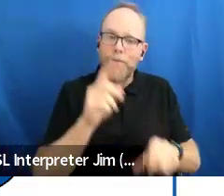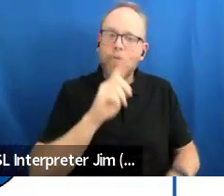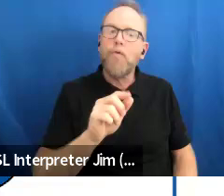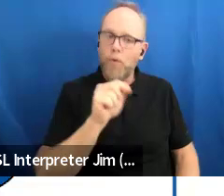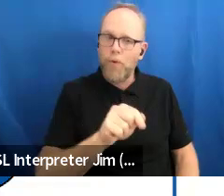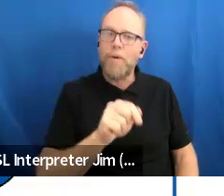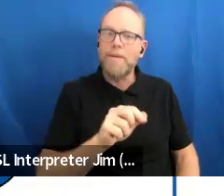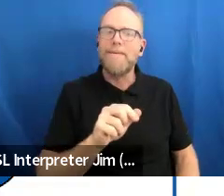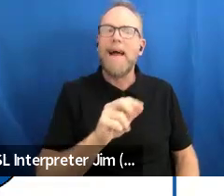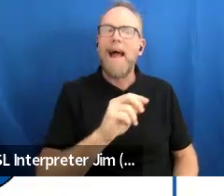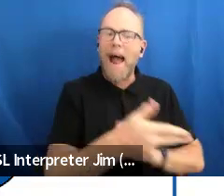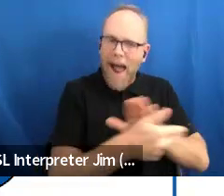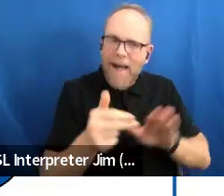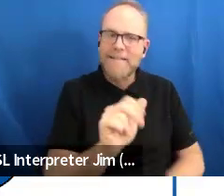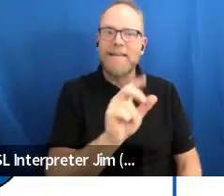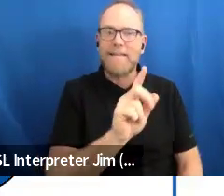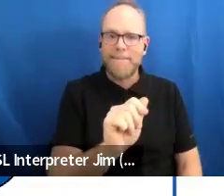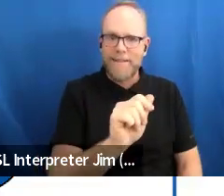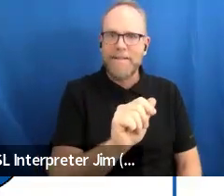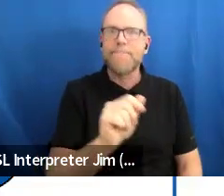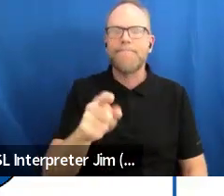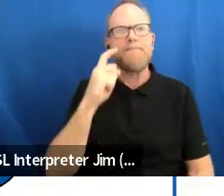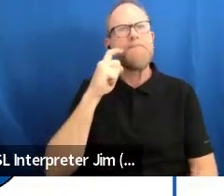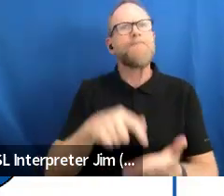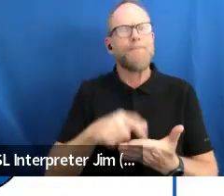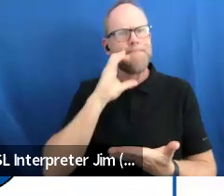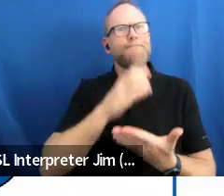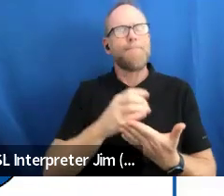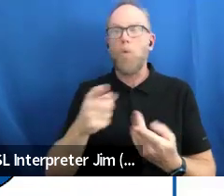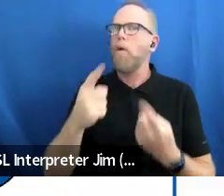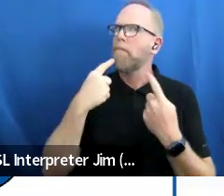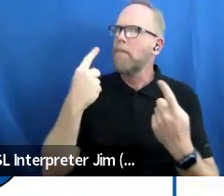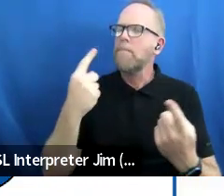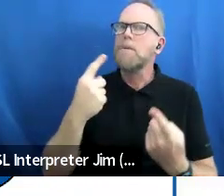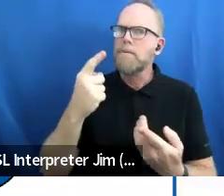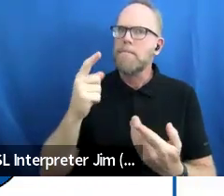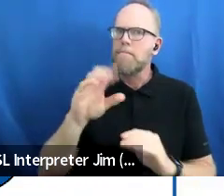And this is -- this shows a photograph, a very, very famous photograph of President George H.W.